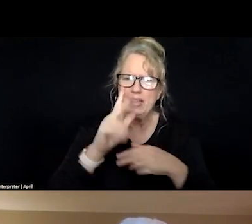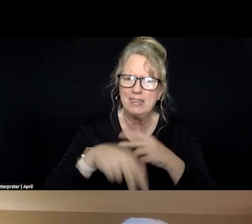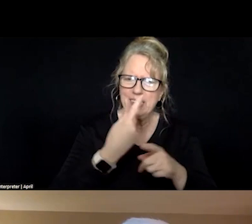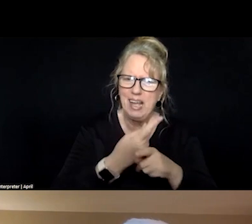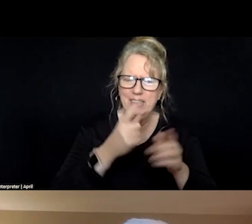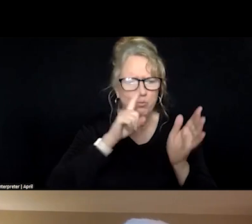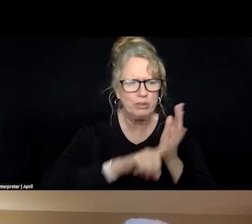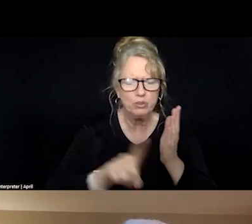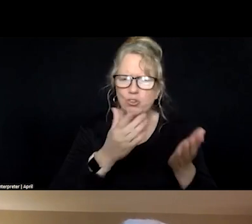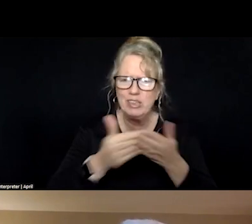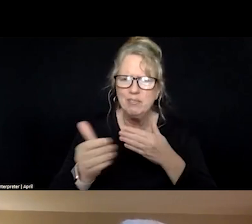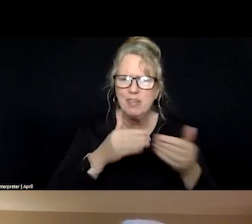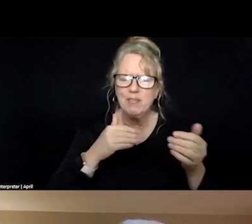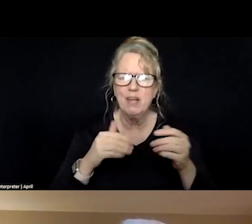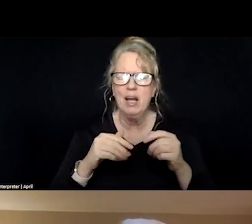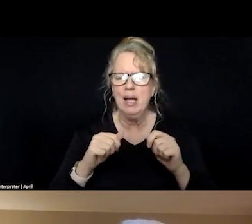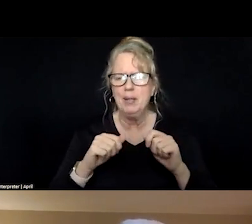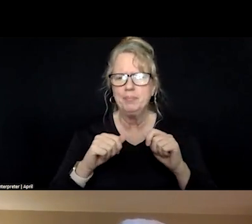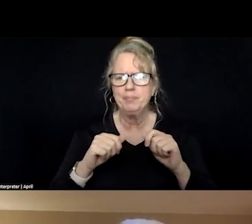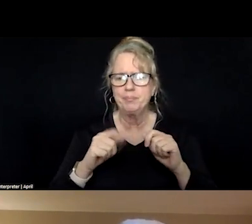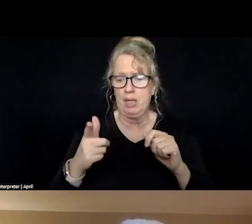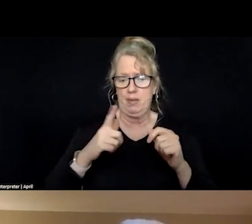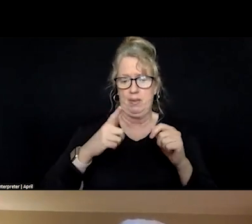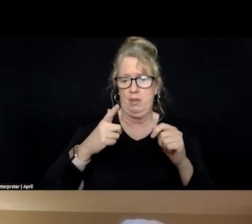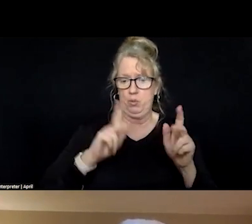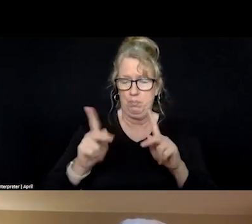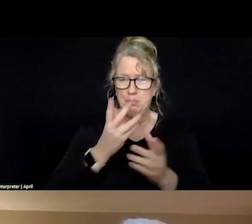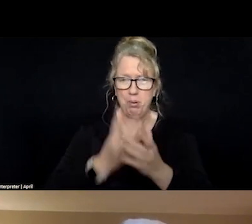EVEN THOUGH THE NUMBERS OF PEOPLE DYING BY SUICIDE ARE STUNNING, BUT